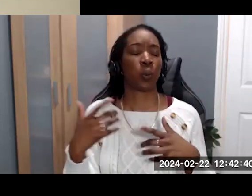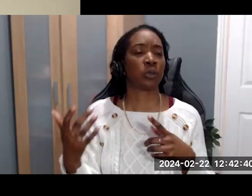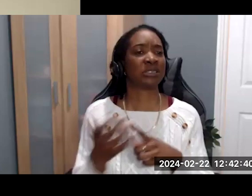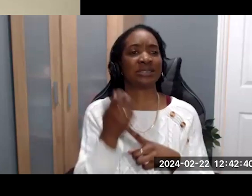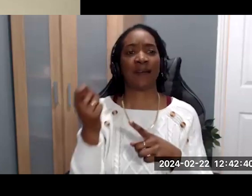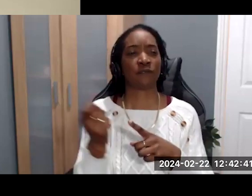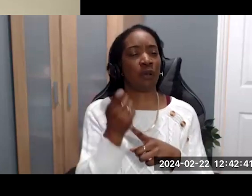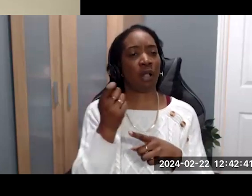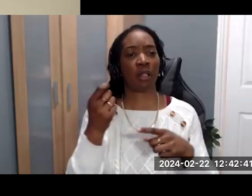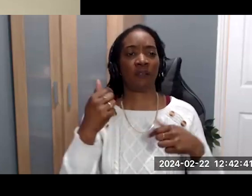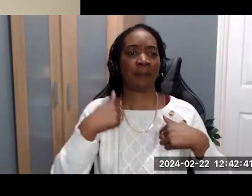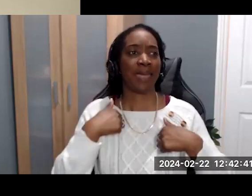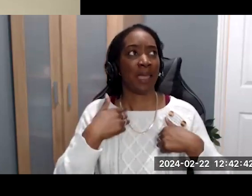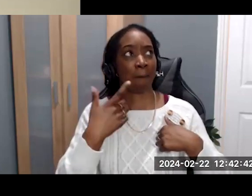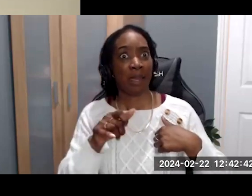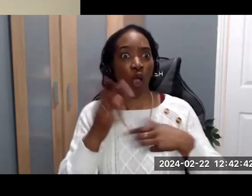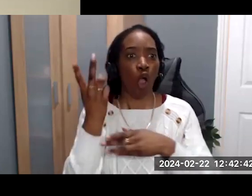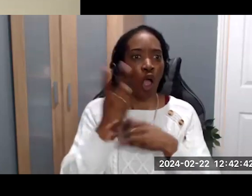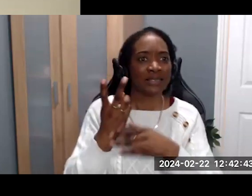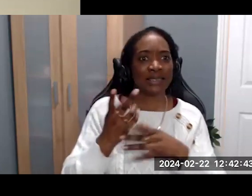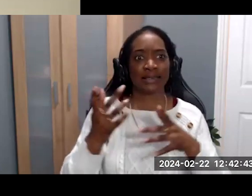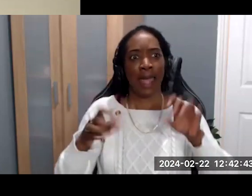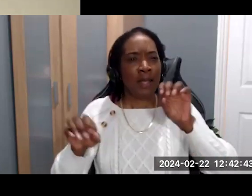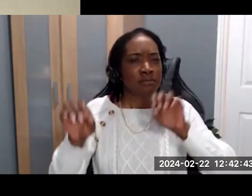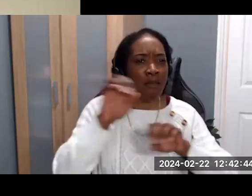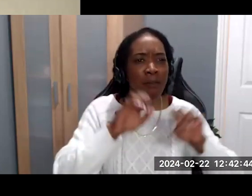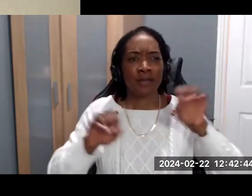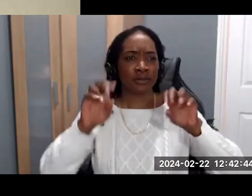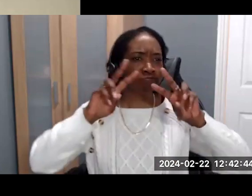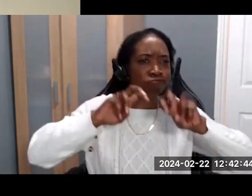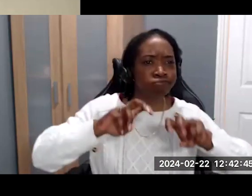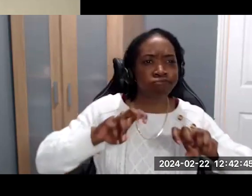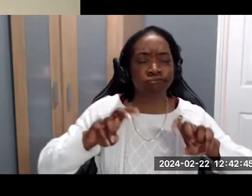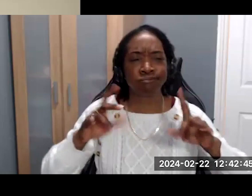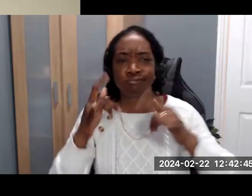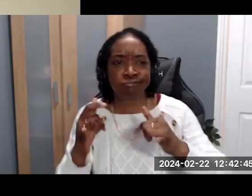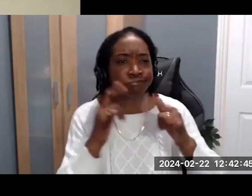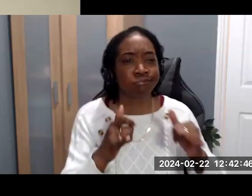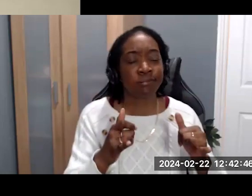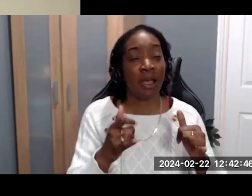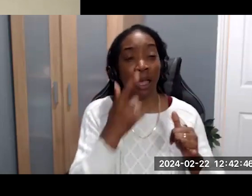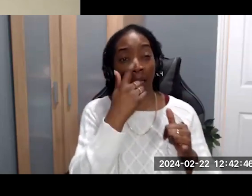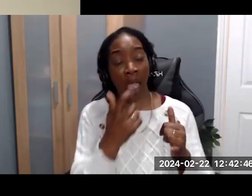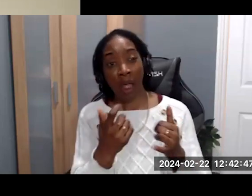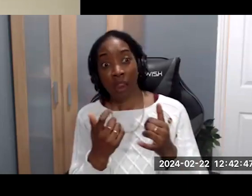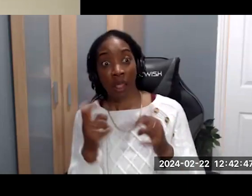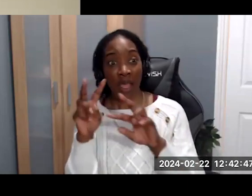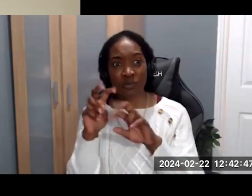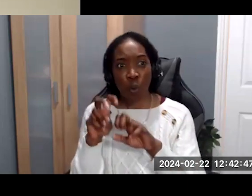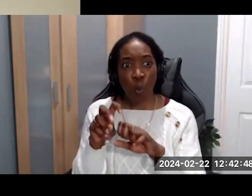for artistic experimentation exploration and an opportunity to explore issues of accessibility